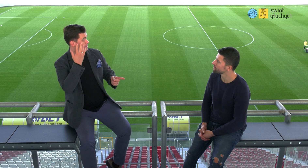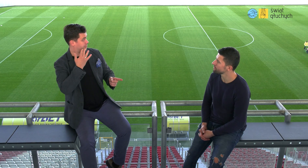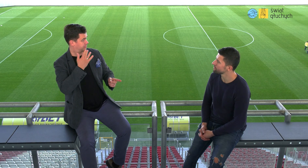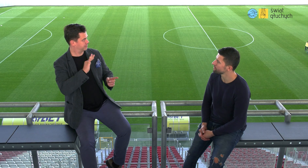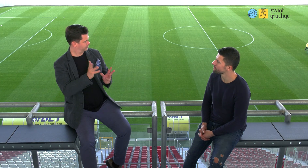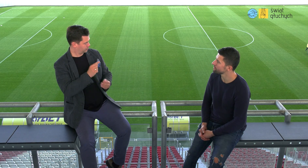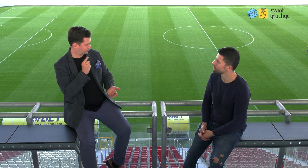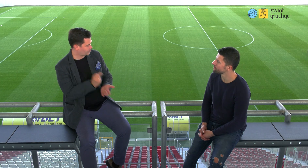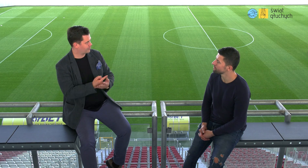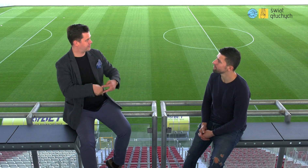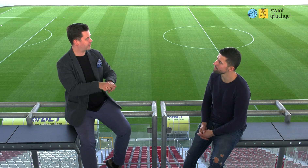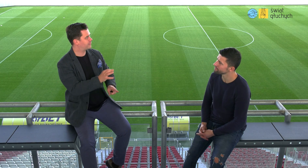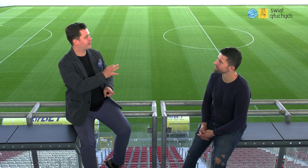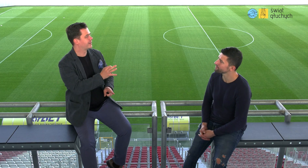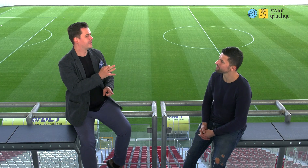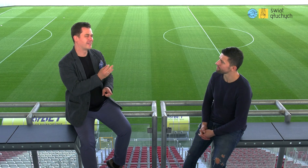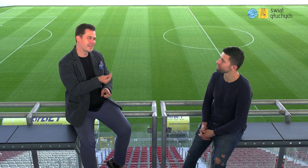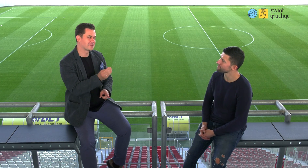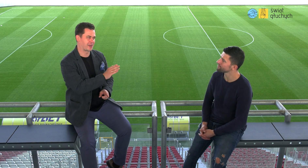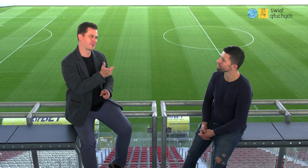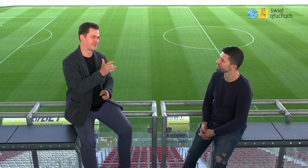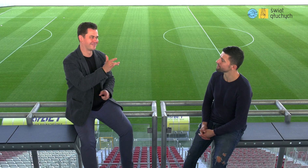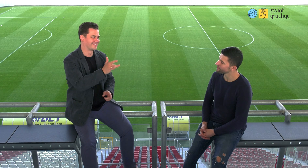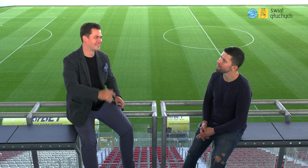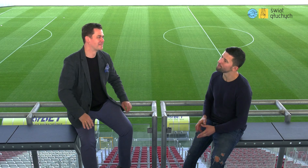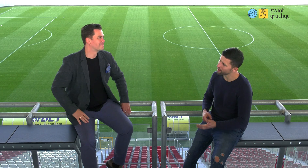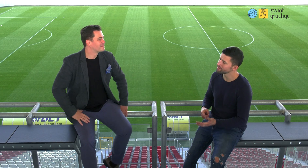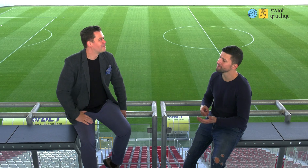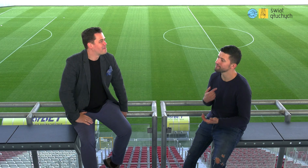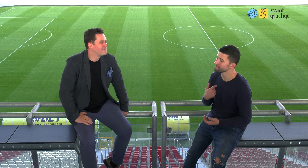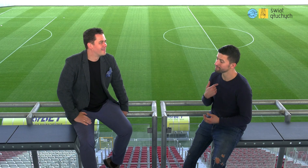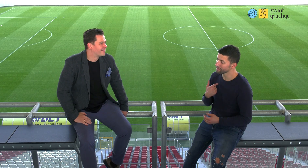Have all your dreams have come true? Are you still hiding something inside ?